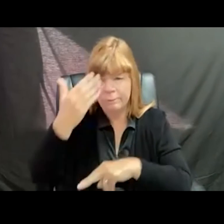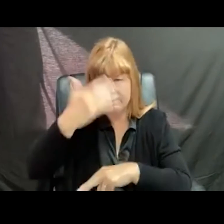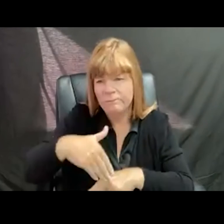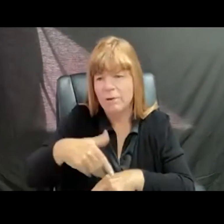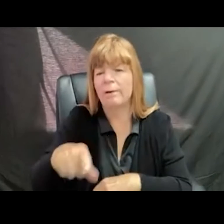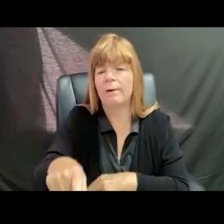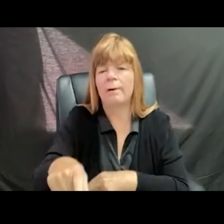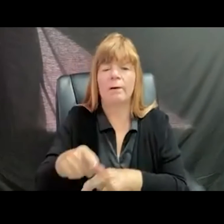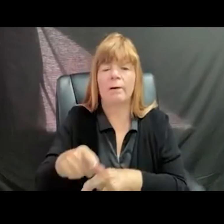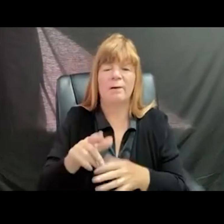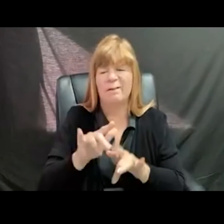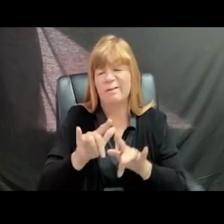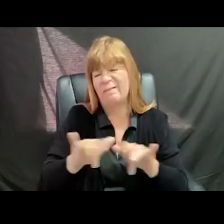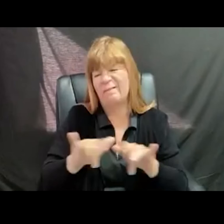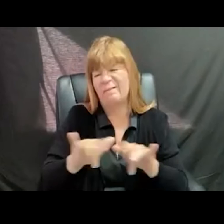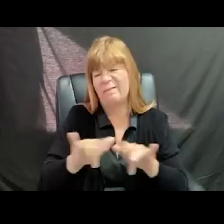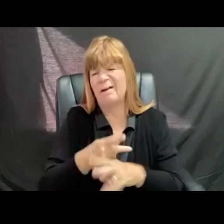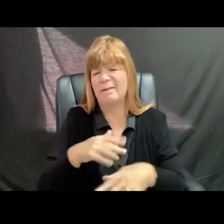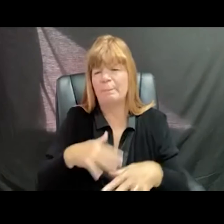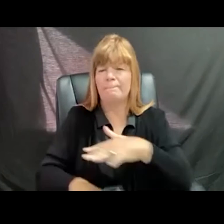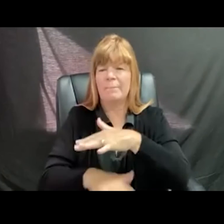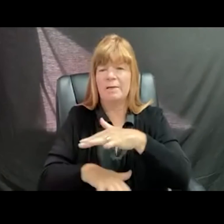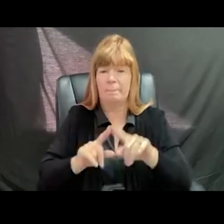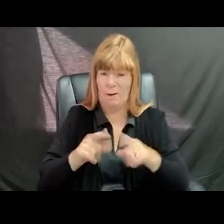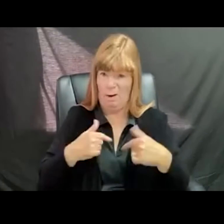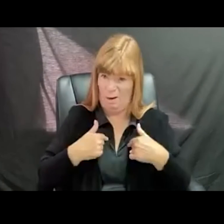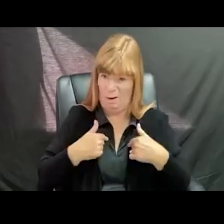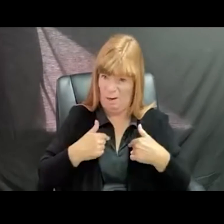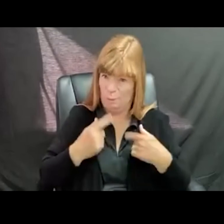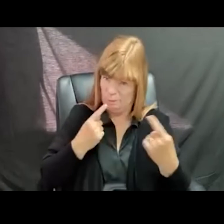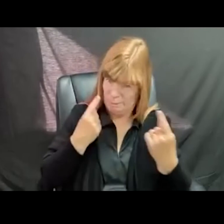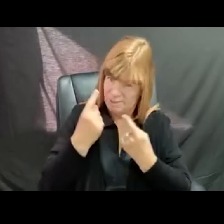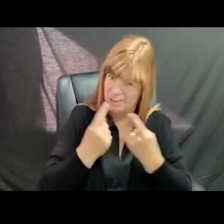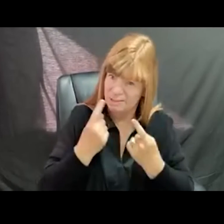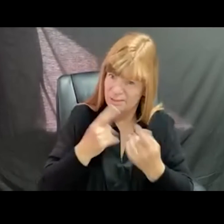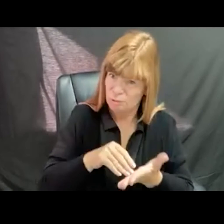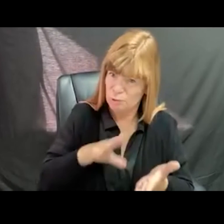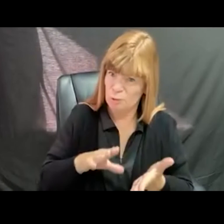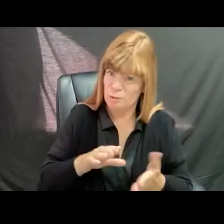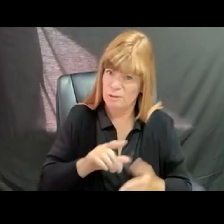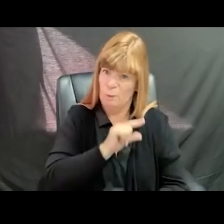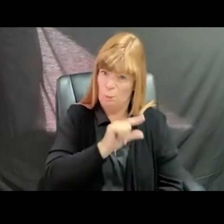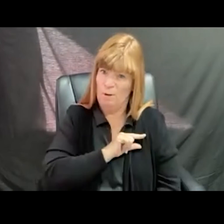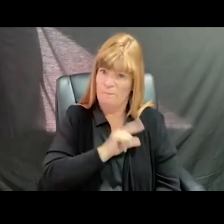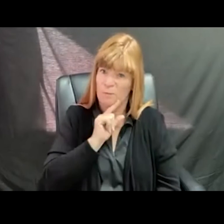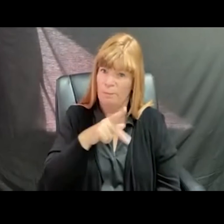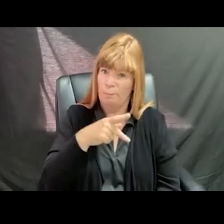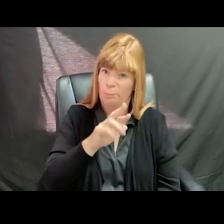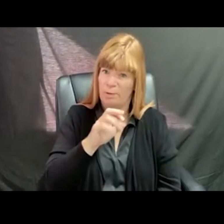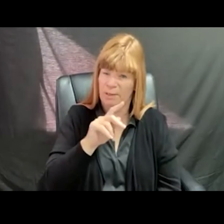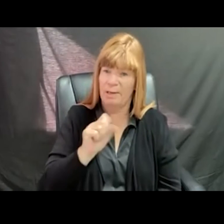so would I have been considered a student eligible for pre-ETS I have you know I had a hearing loss